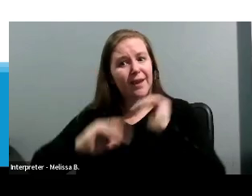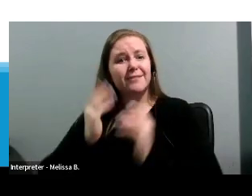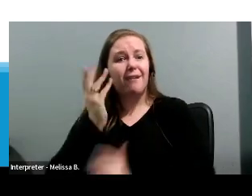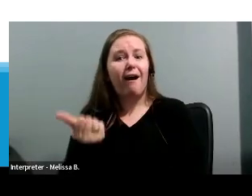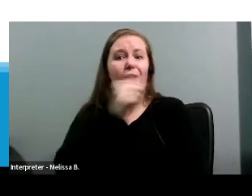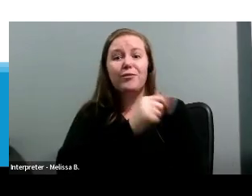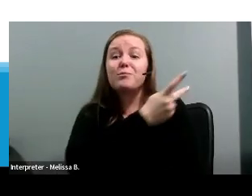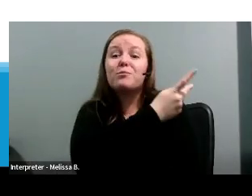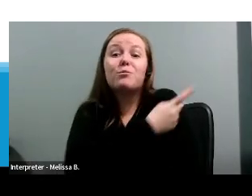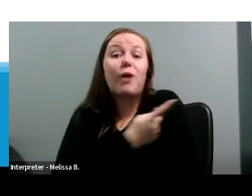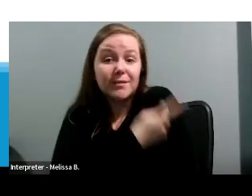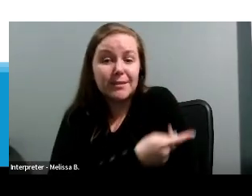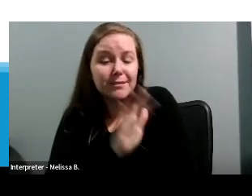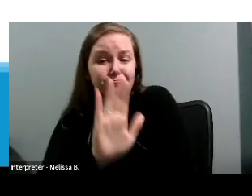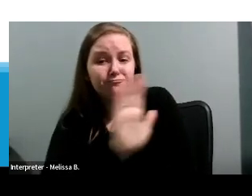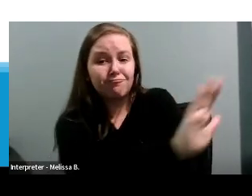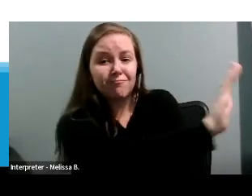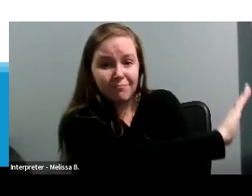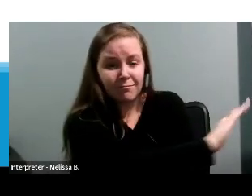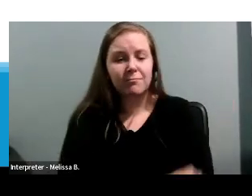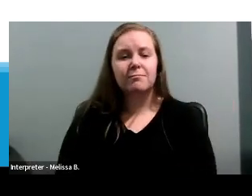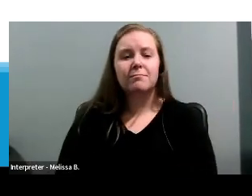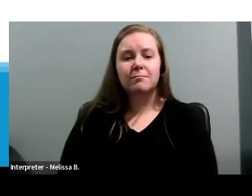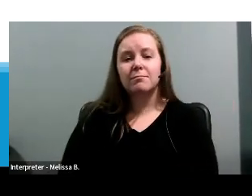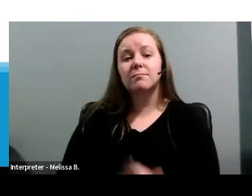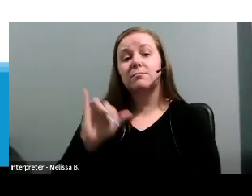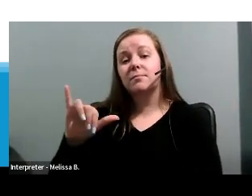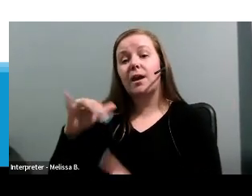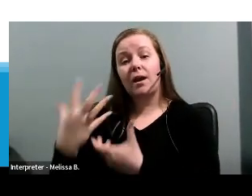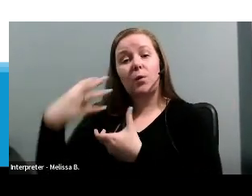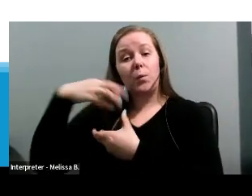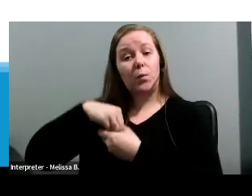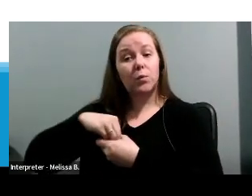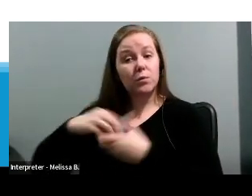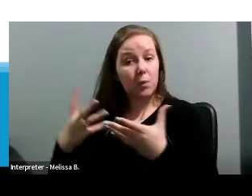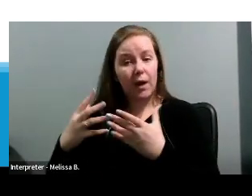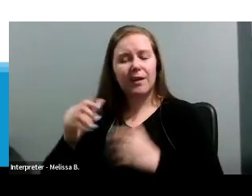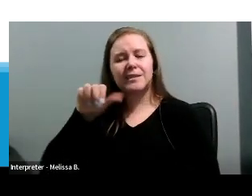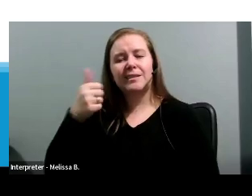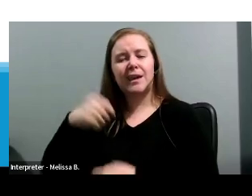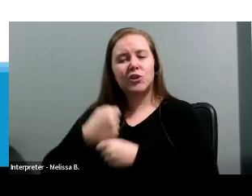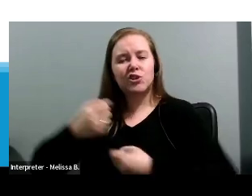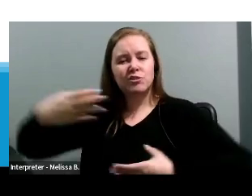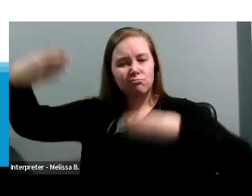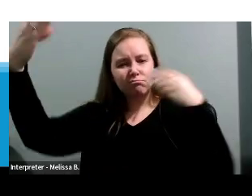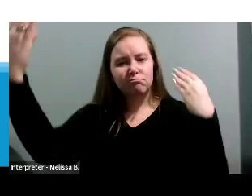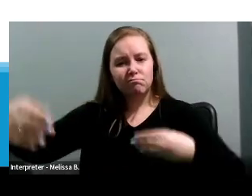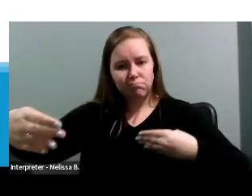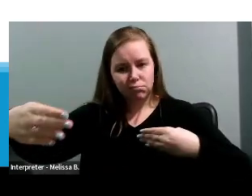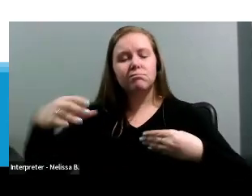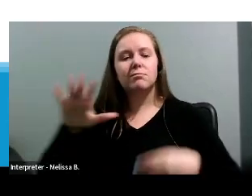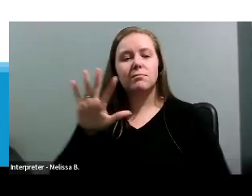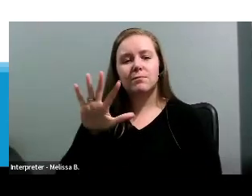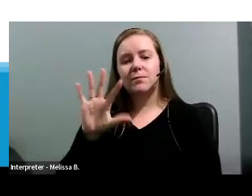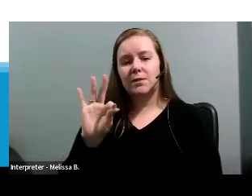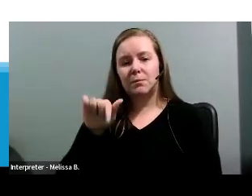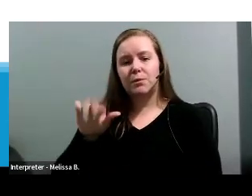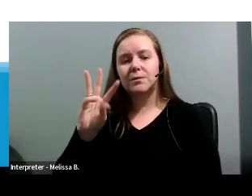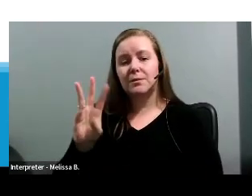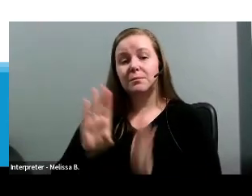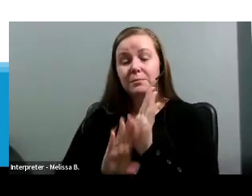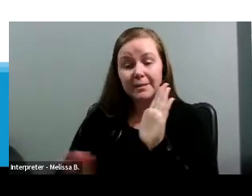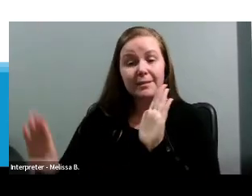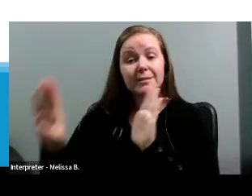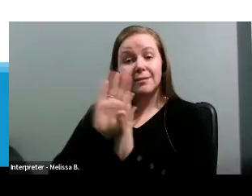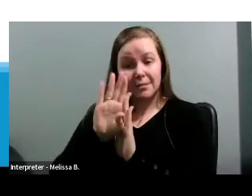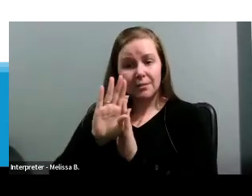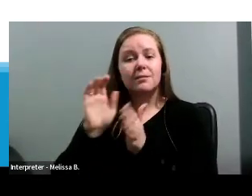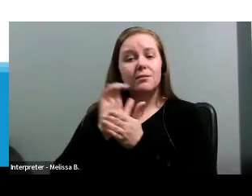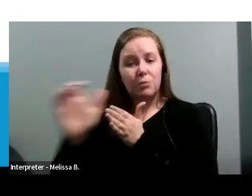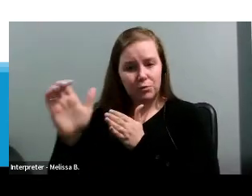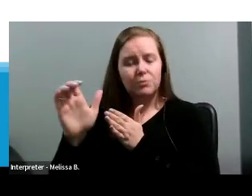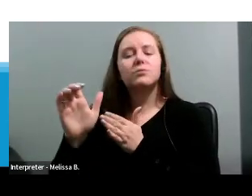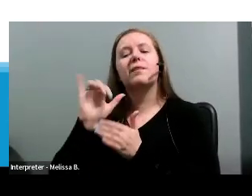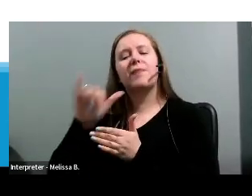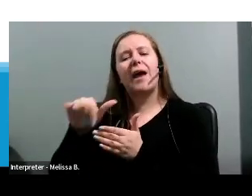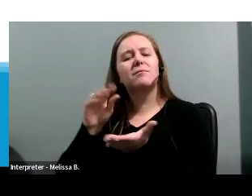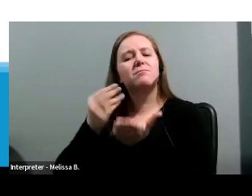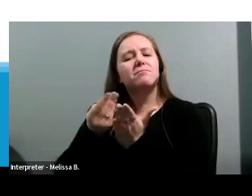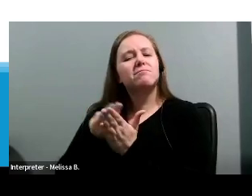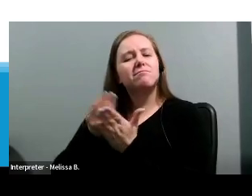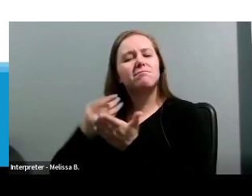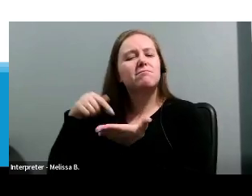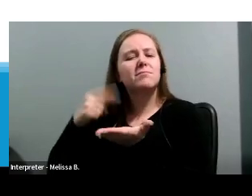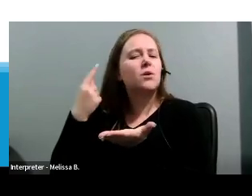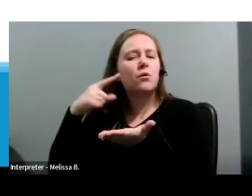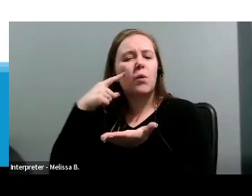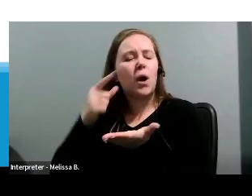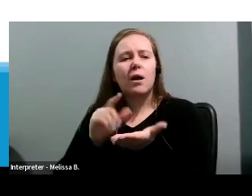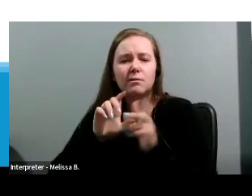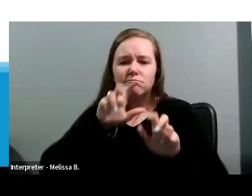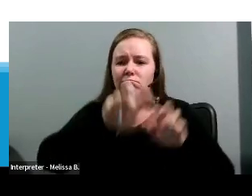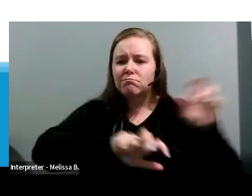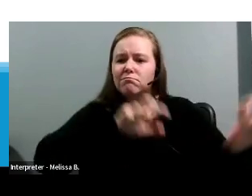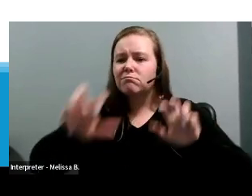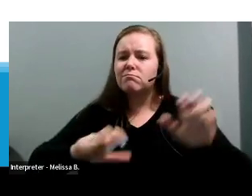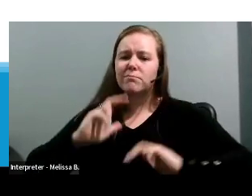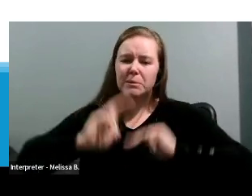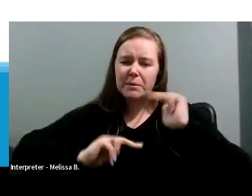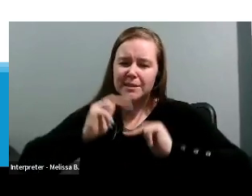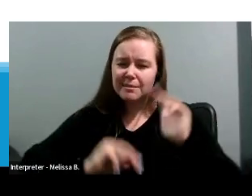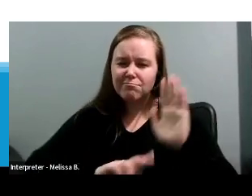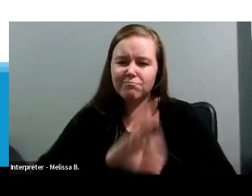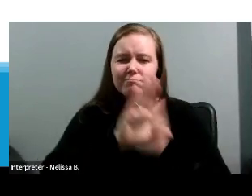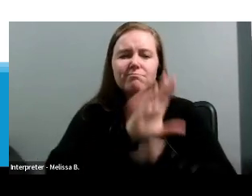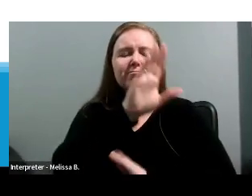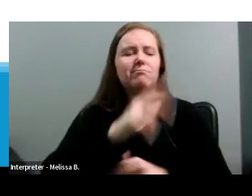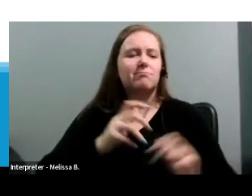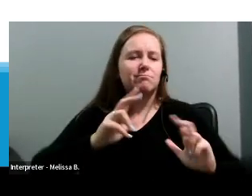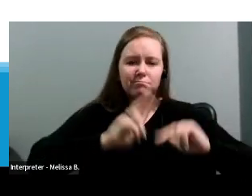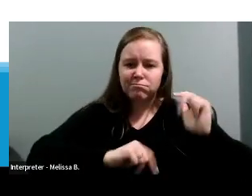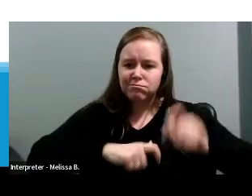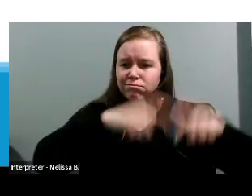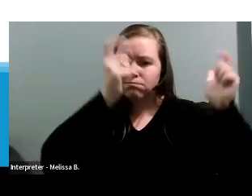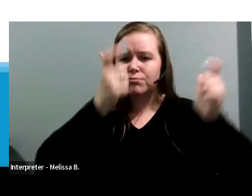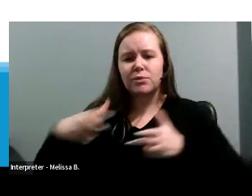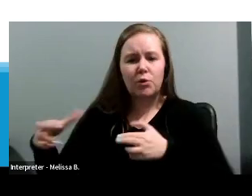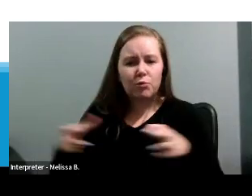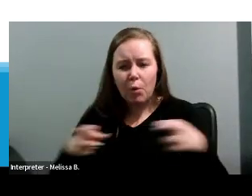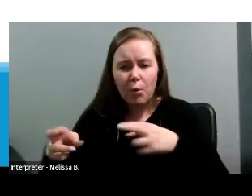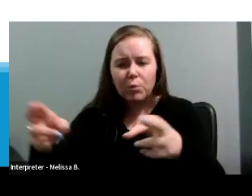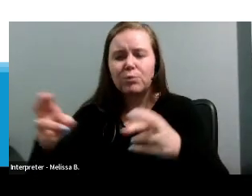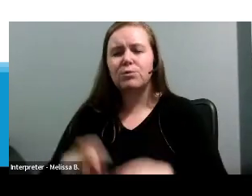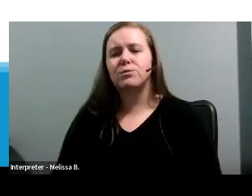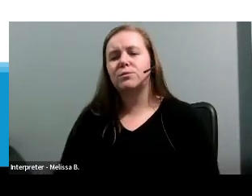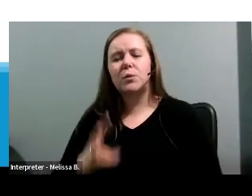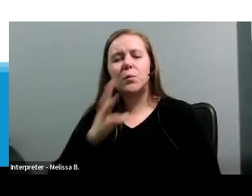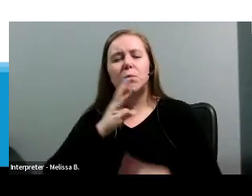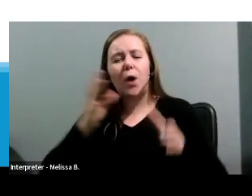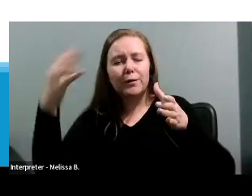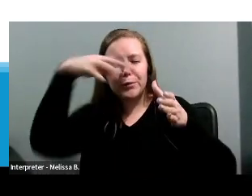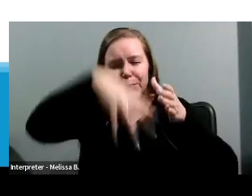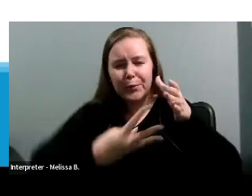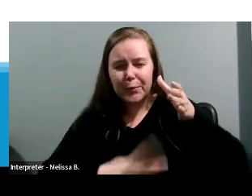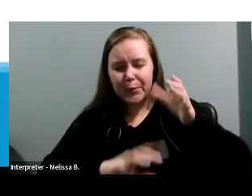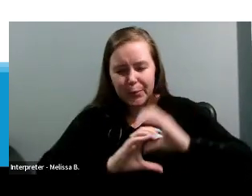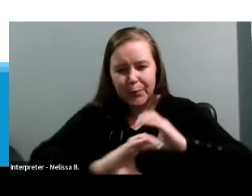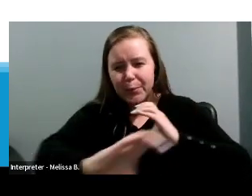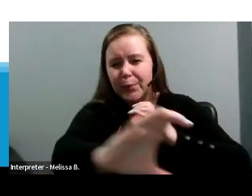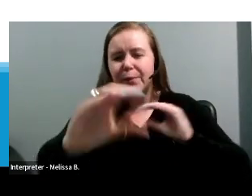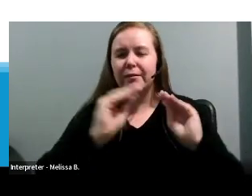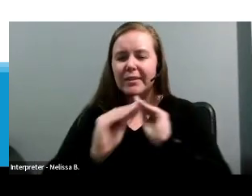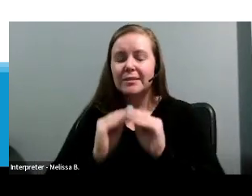Melissa Wong (she/her), SPT: The budget also covers the 10-year capital plan, and for Toronto, it's now $59.6 billion. And this is the money that gets allocated towards building and maintaining the city's infrastructure, things like roads and sewer systems, but it also goes towards fixing and building new recreation centres and libraries and housing.